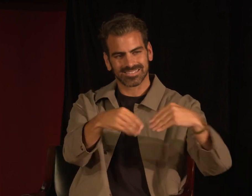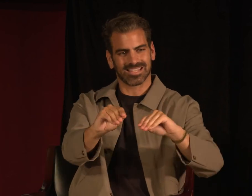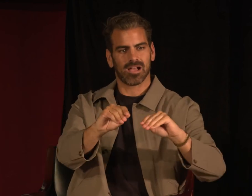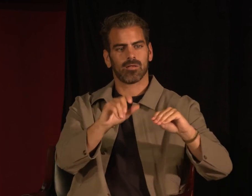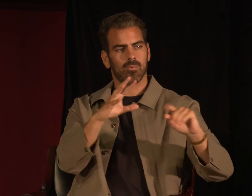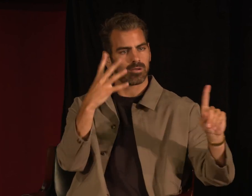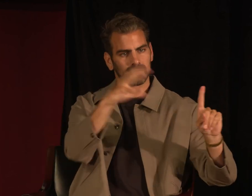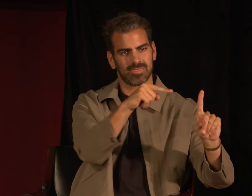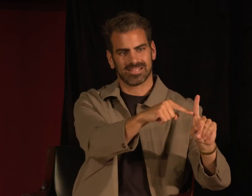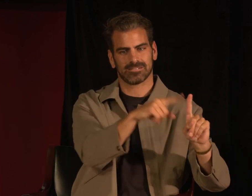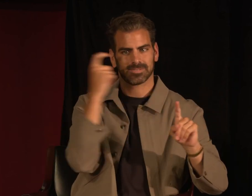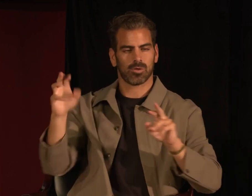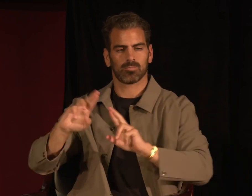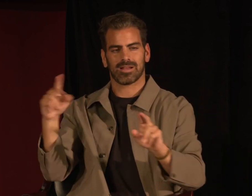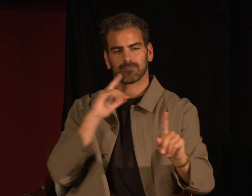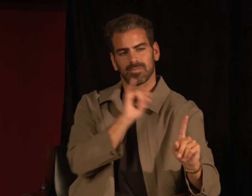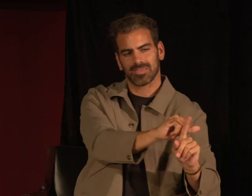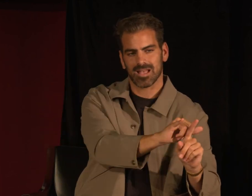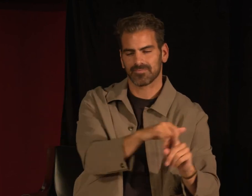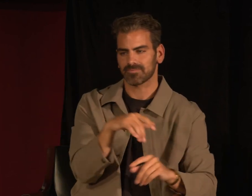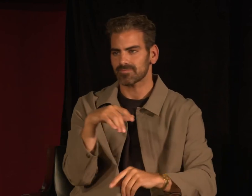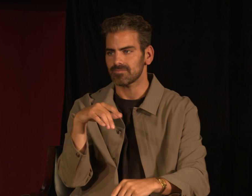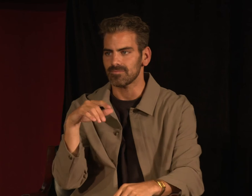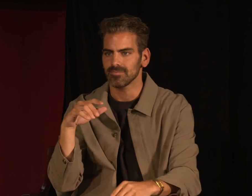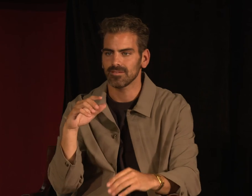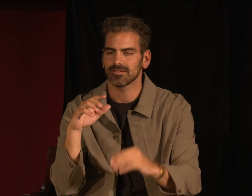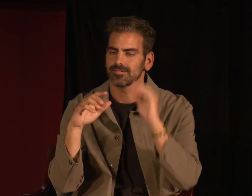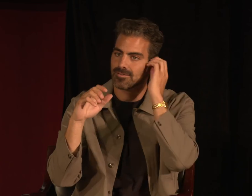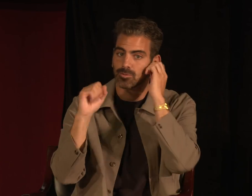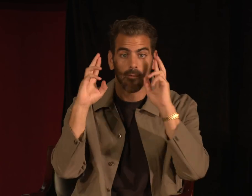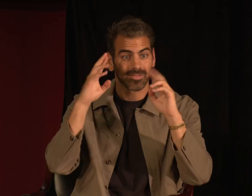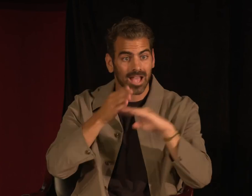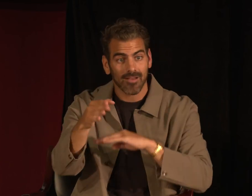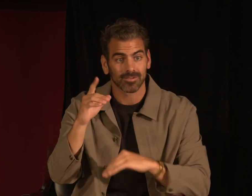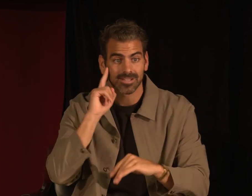And I think with building that out and being able to sell that. It makes hearing people ready for the things that we